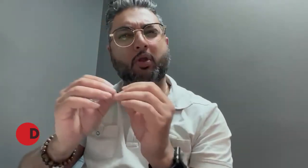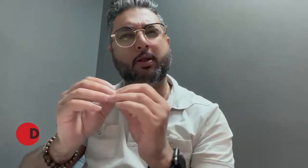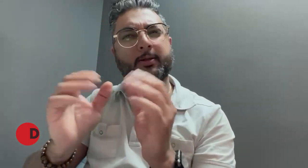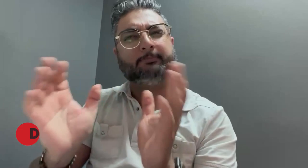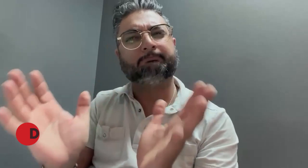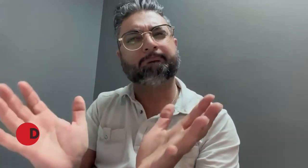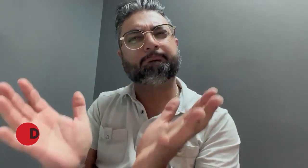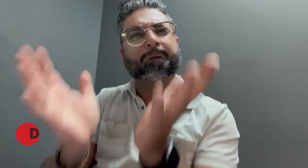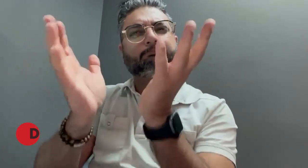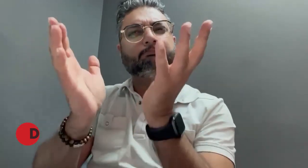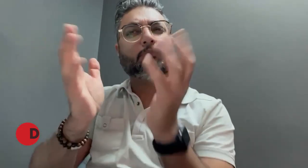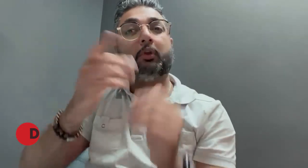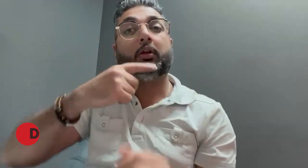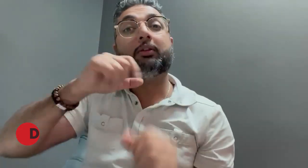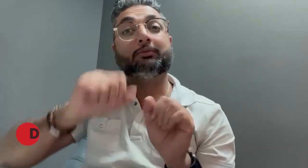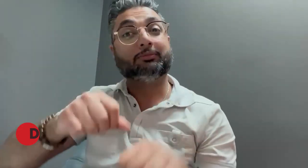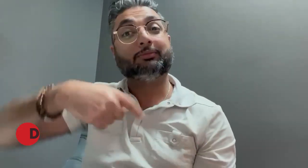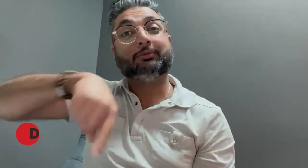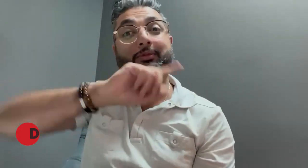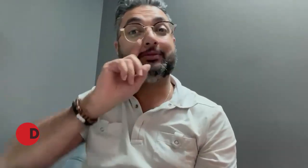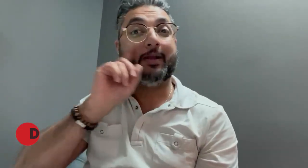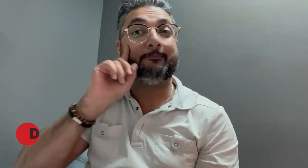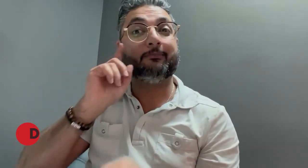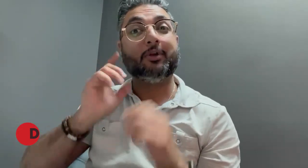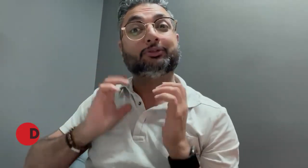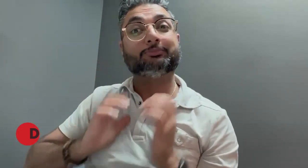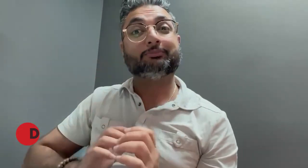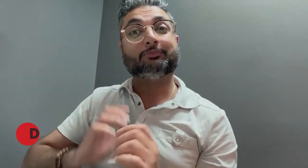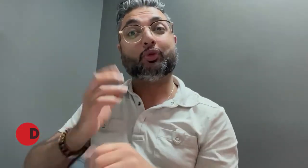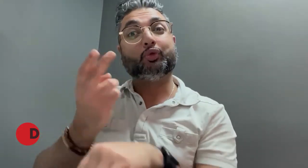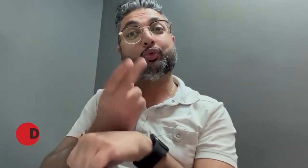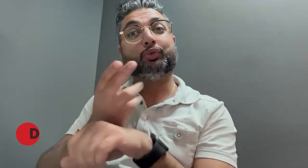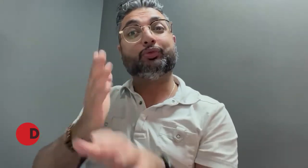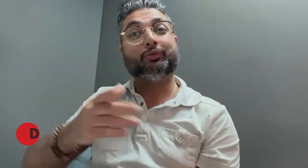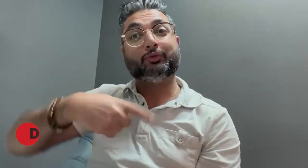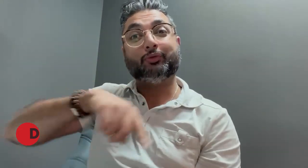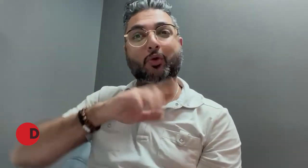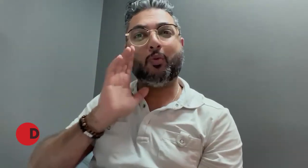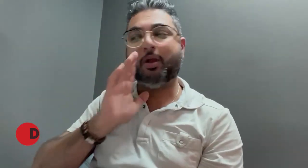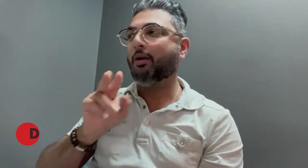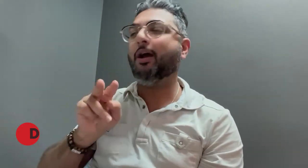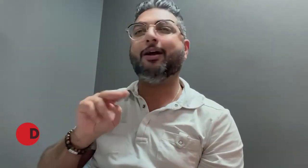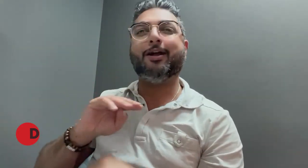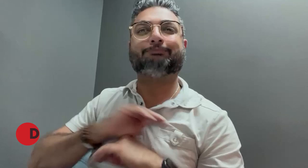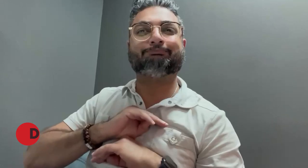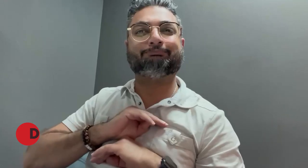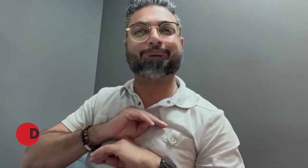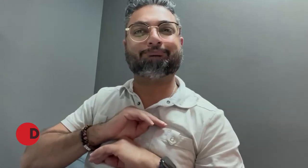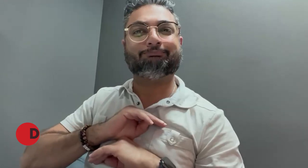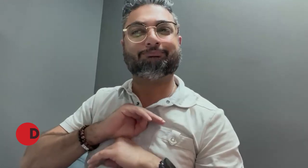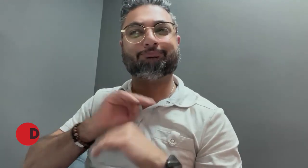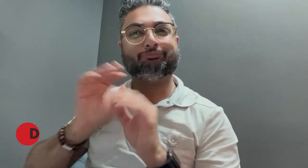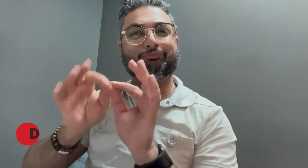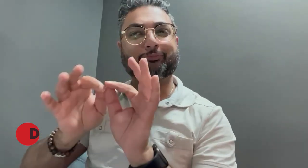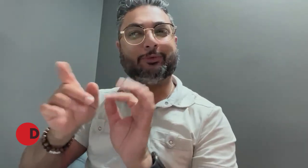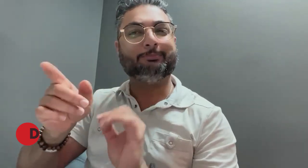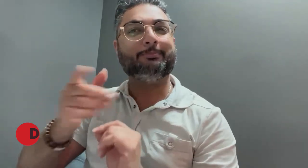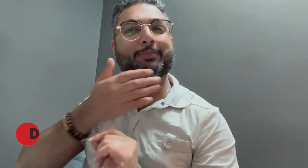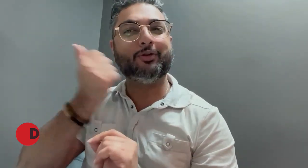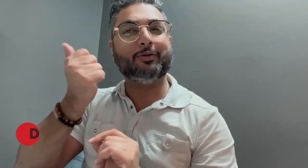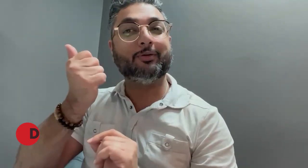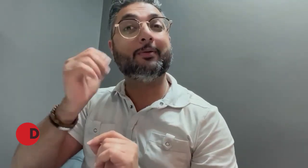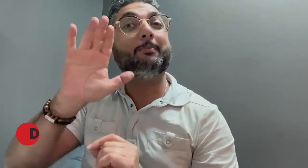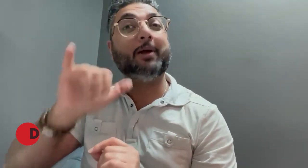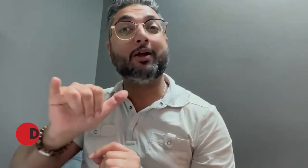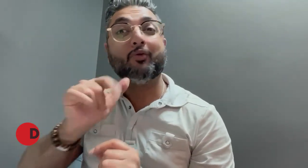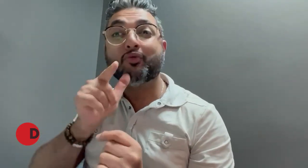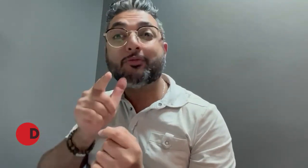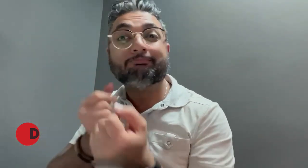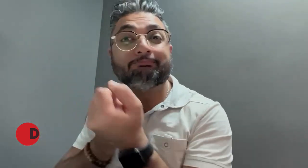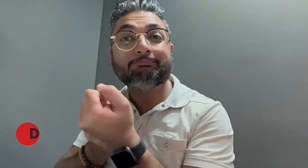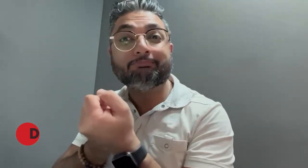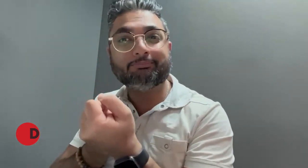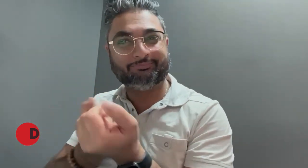further so that Deaf customers and users are satisfied.